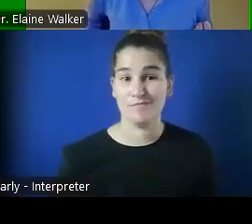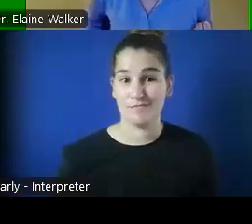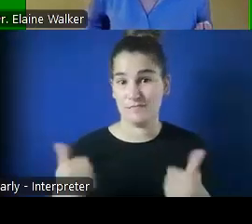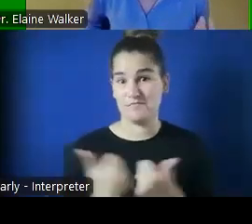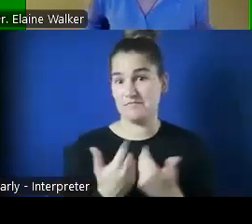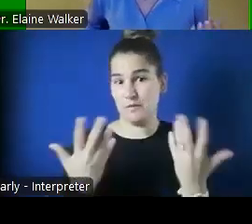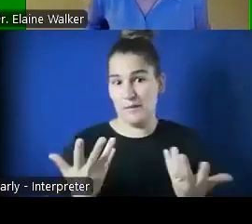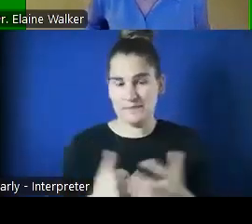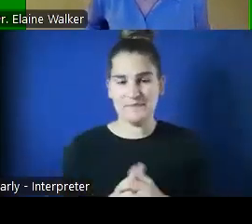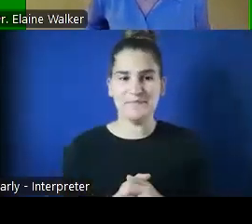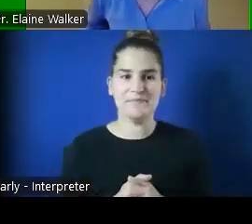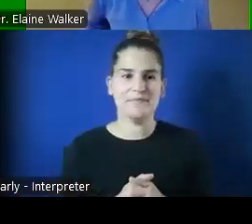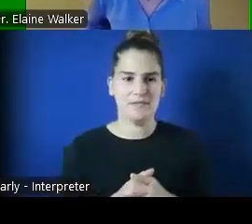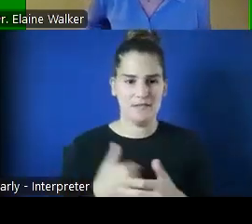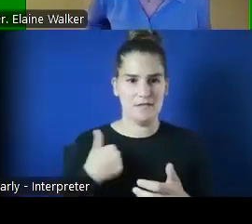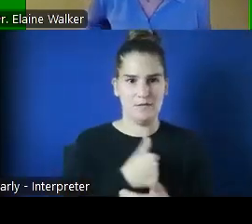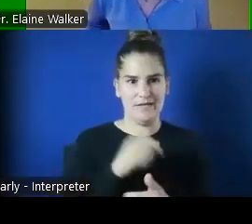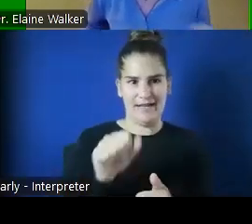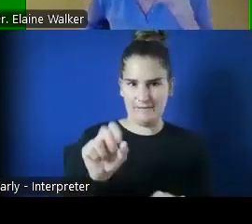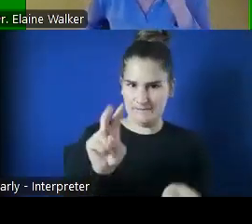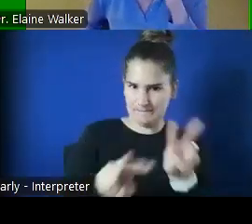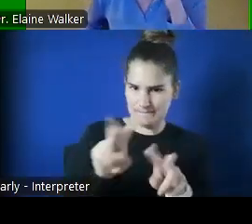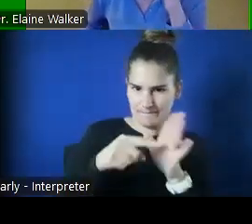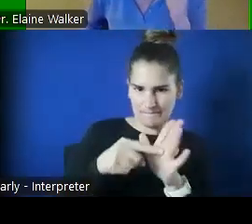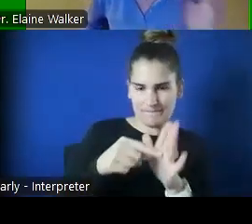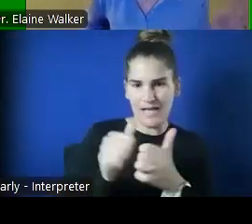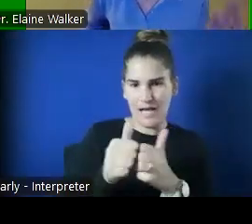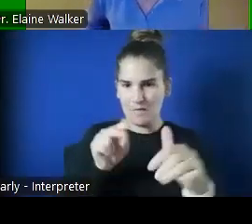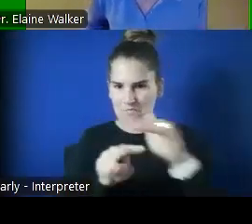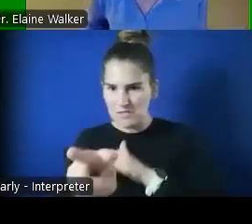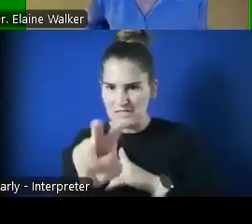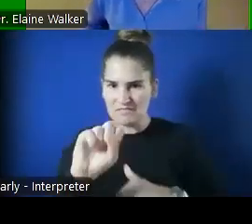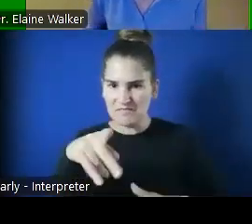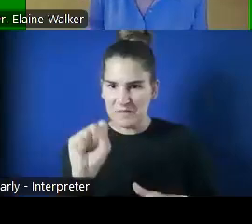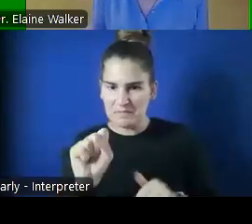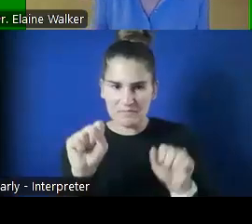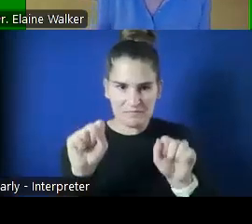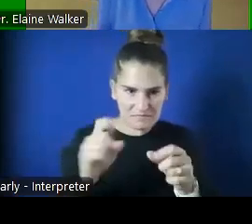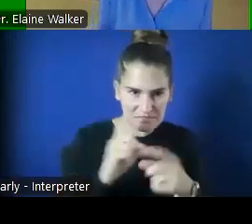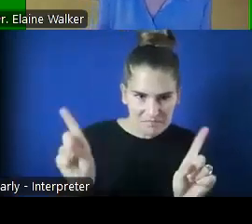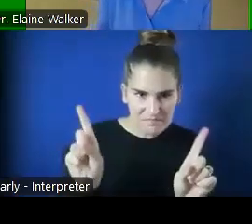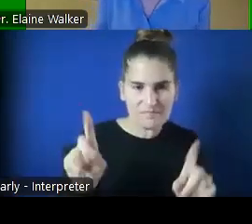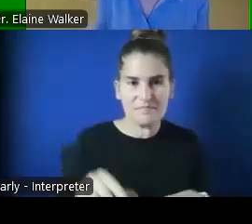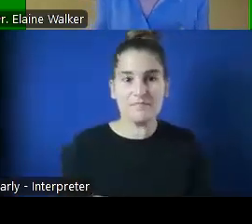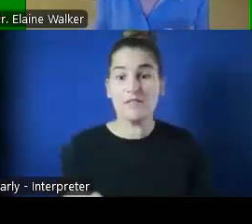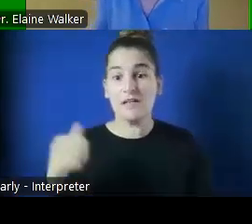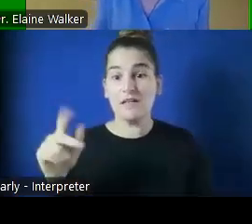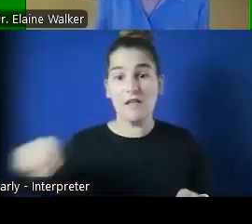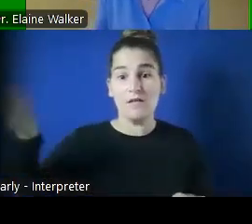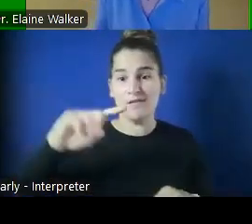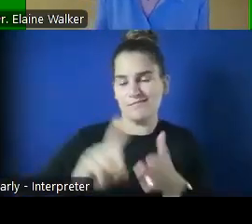the predictive power of the sips and we others have done that uh showing using survival curve